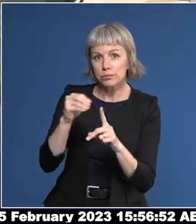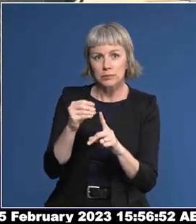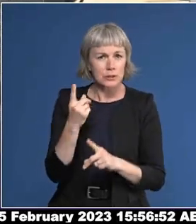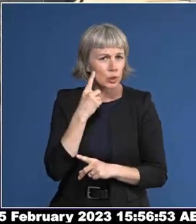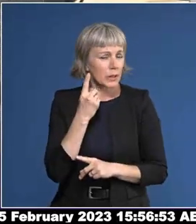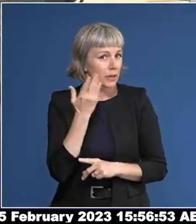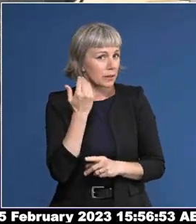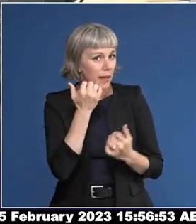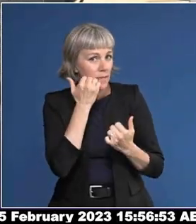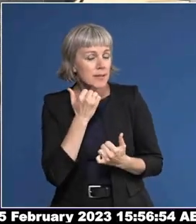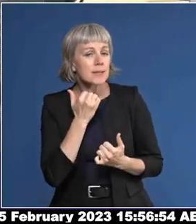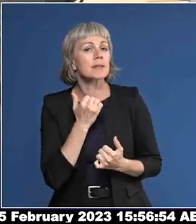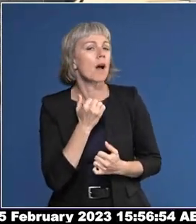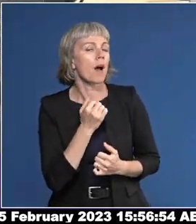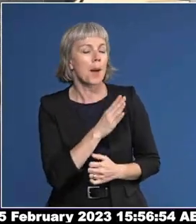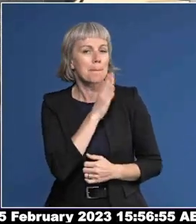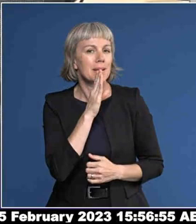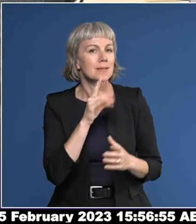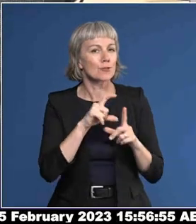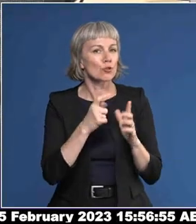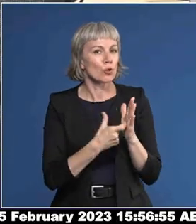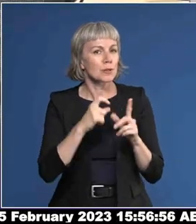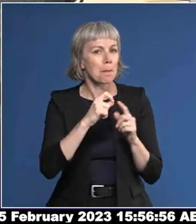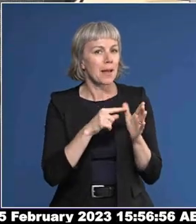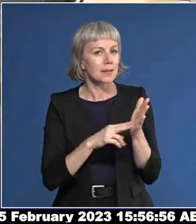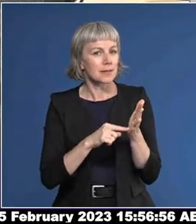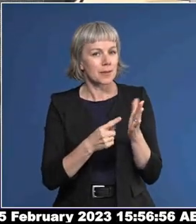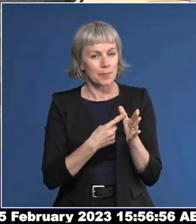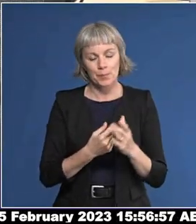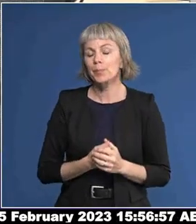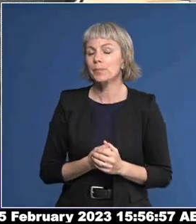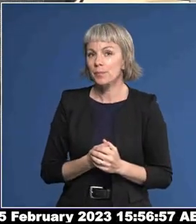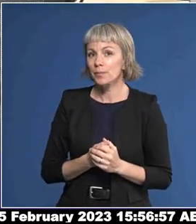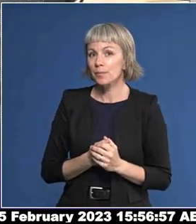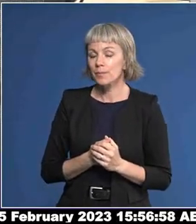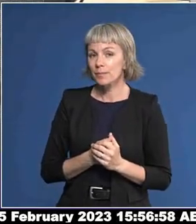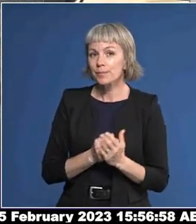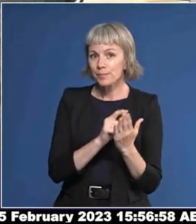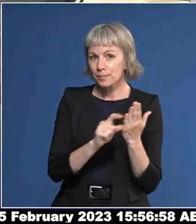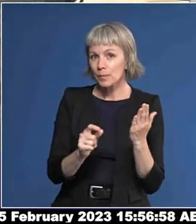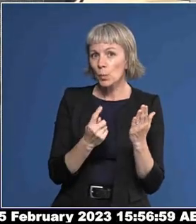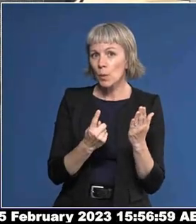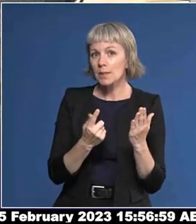So what he said - and this is page 173 of the transcript: There should be a career pathway.